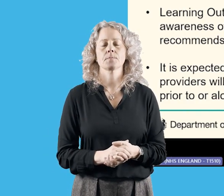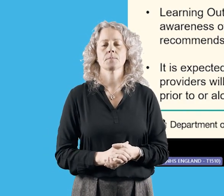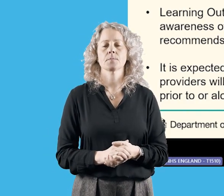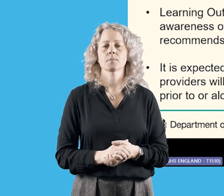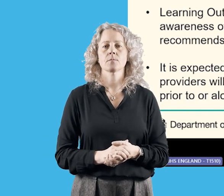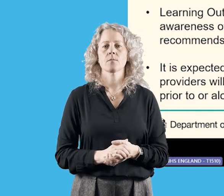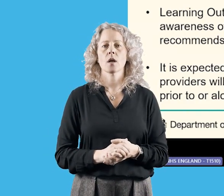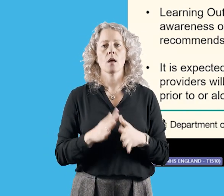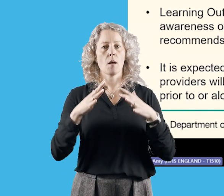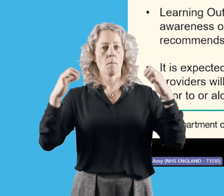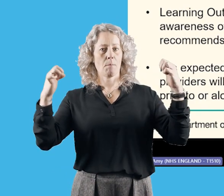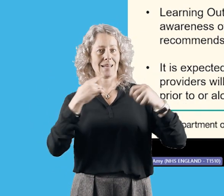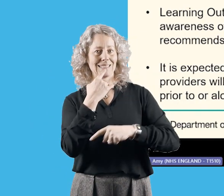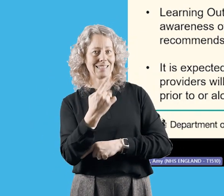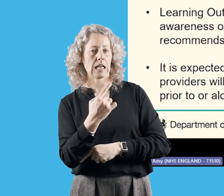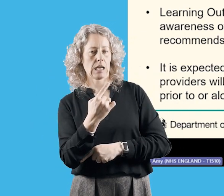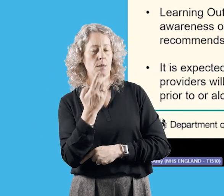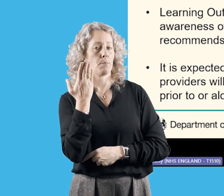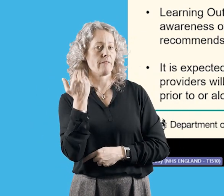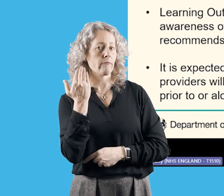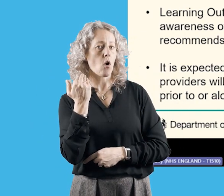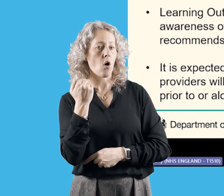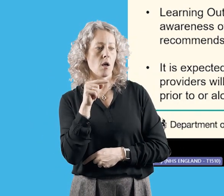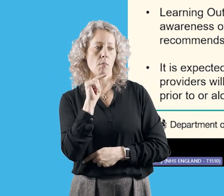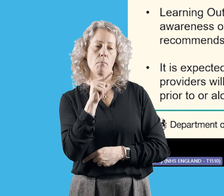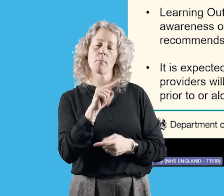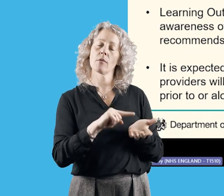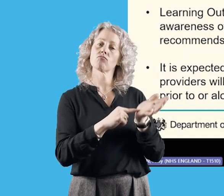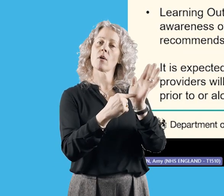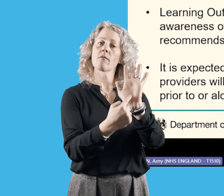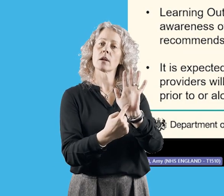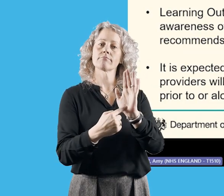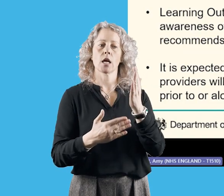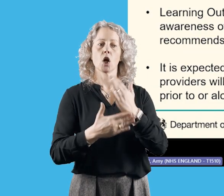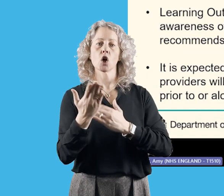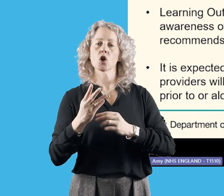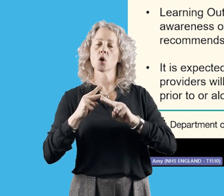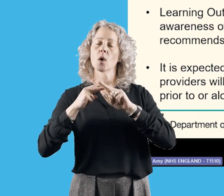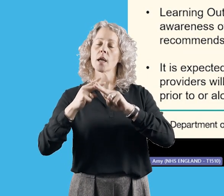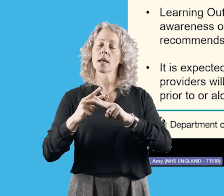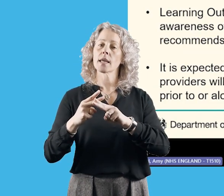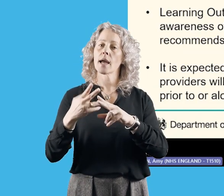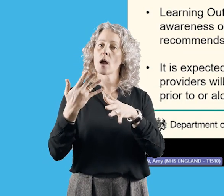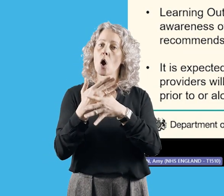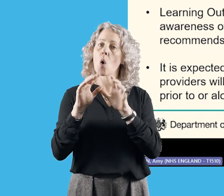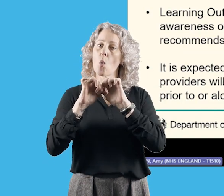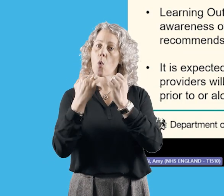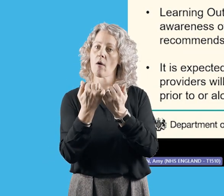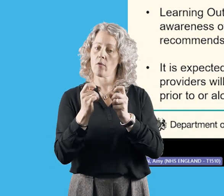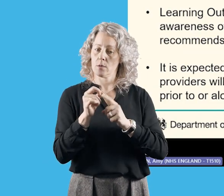described in her video earlier. This has been reflected in the new care workforce pathway as well as the care certificate.